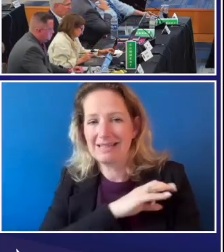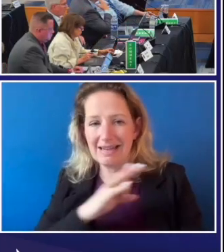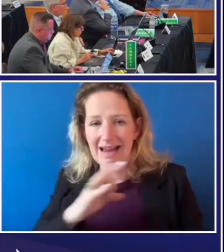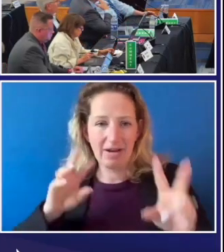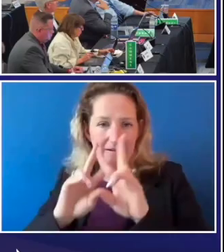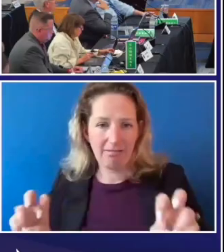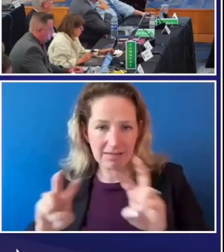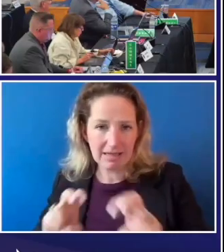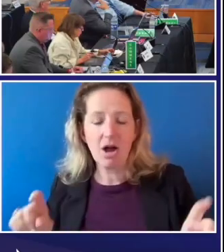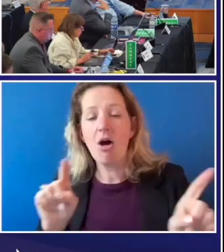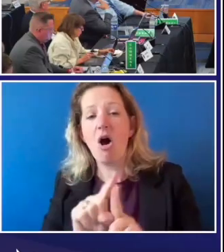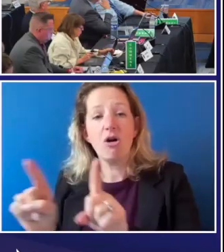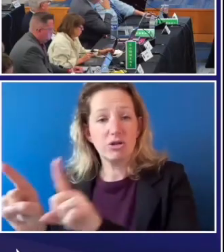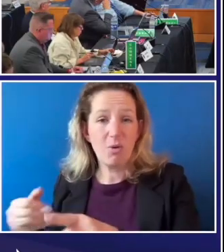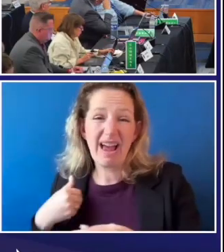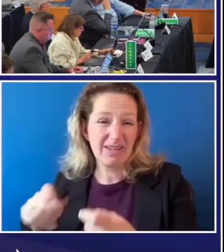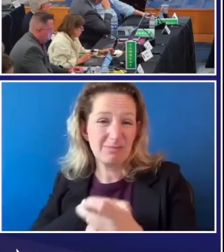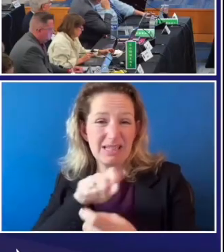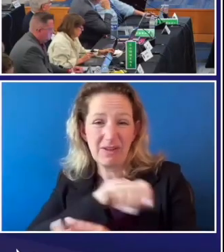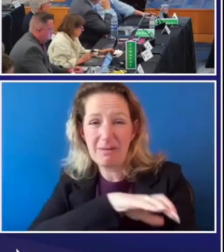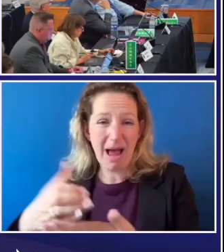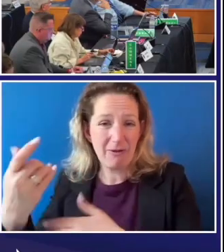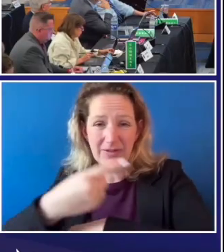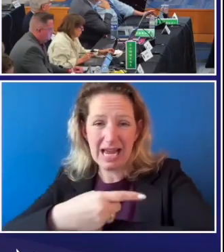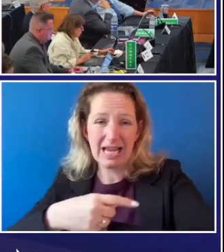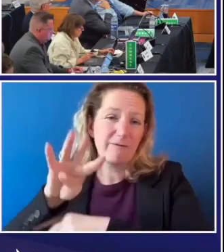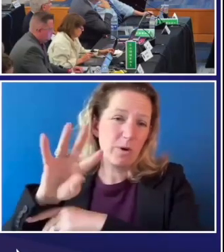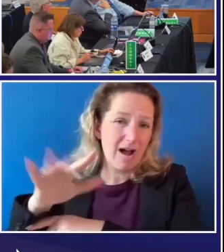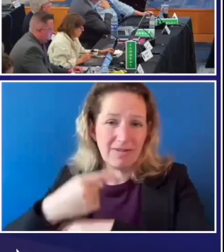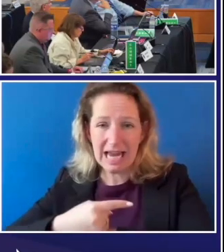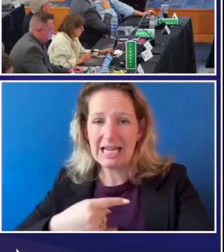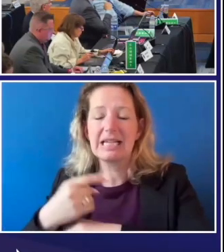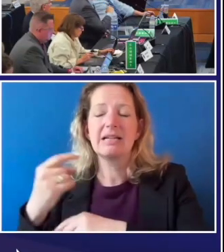an agency has to respond. So 45 days is in 4 and then,